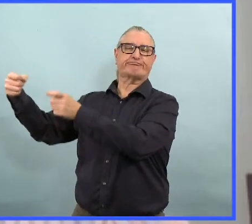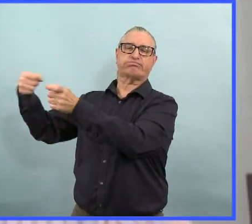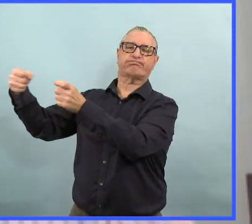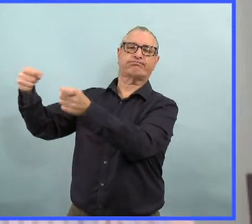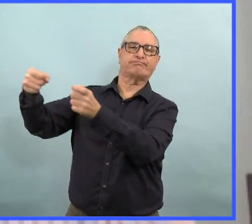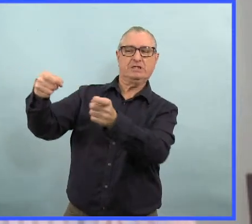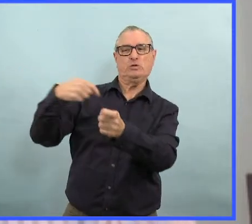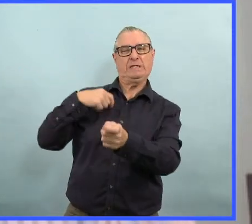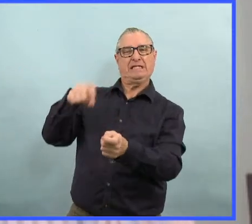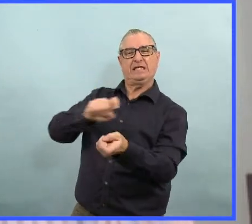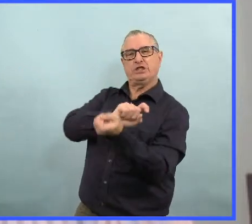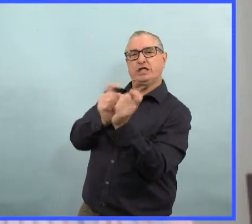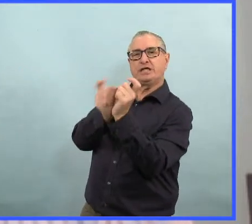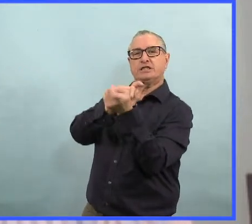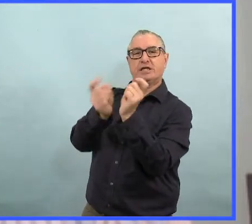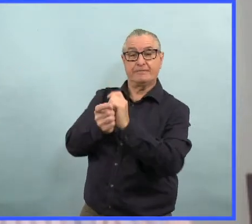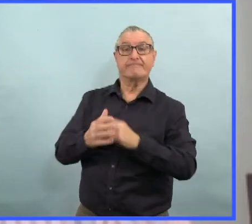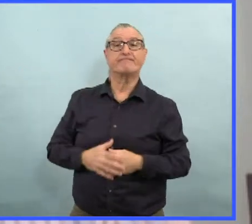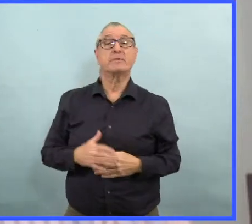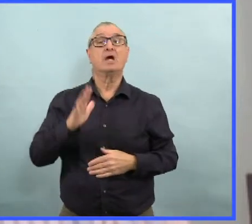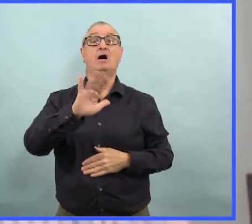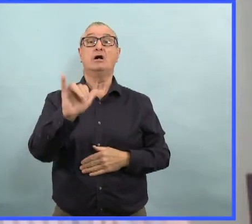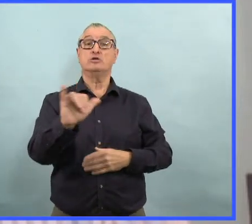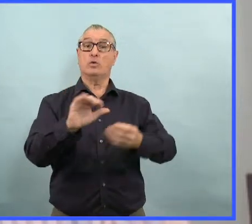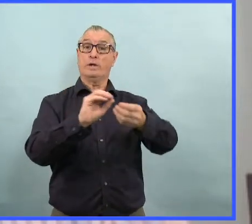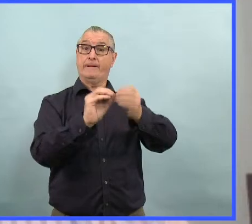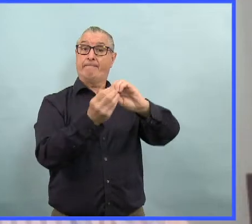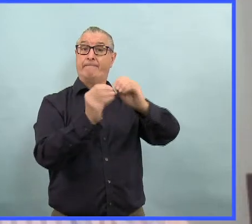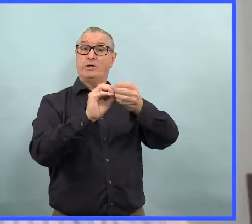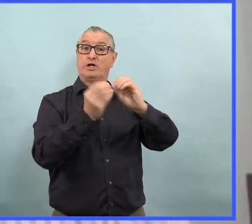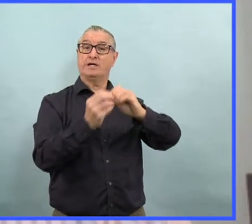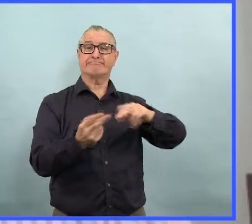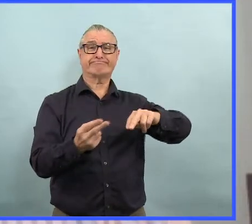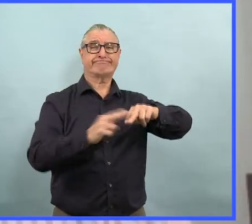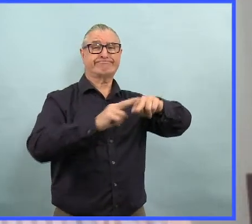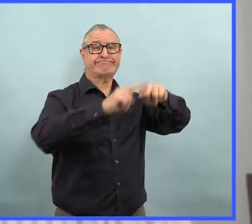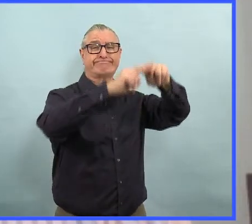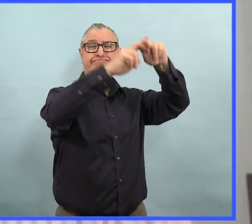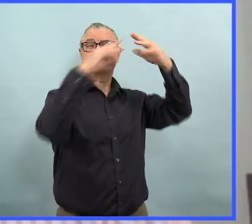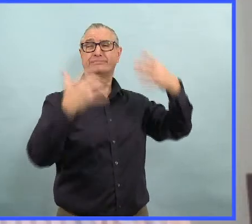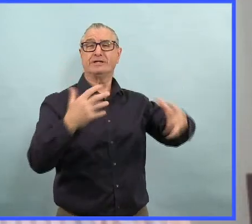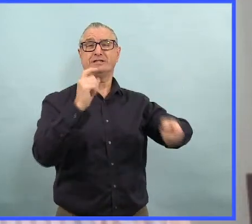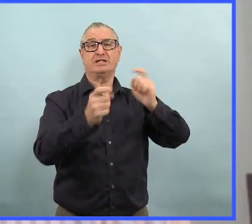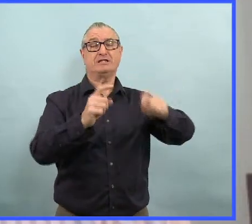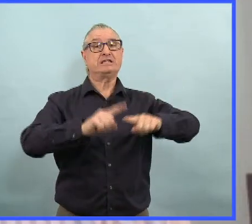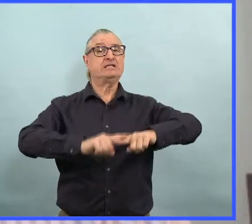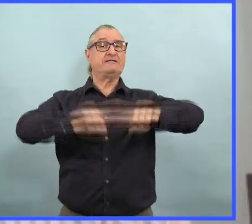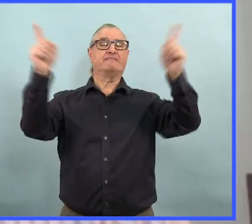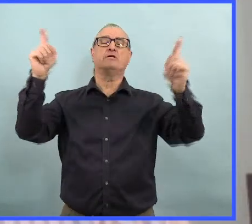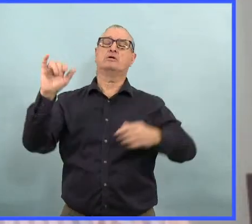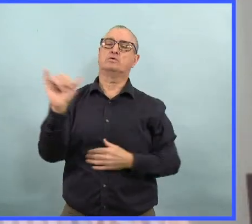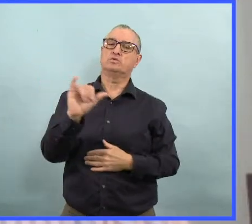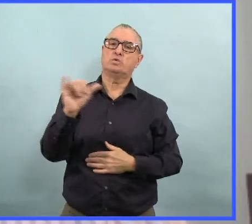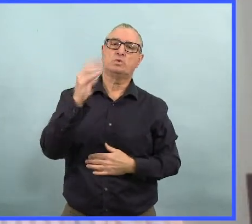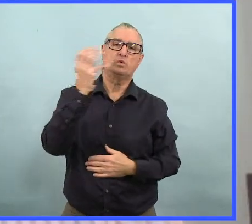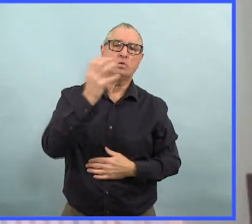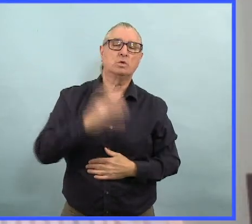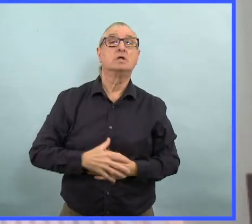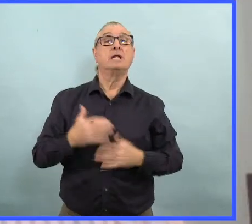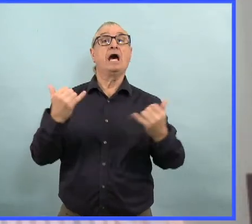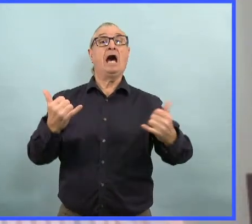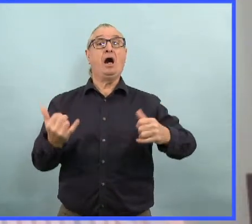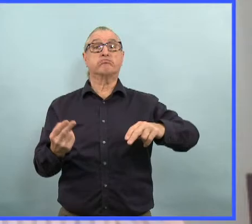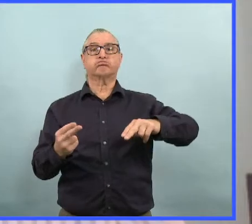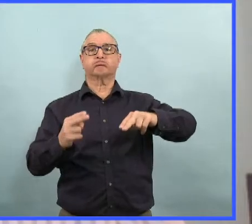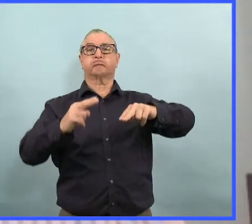case numbers are are changing the way we report those um today that number of daily cases is 919.